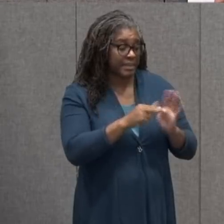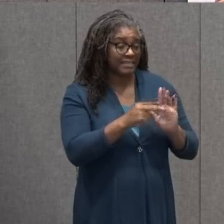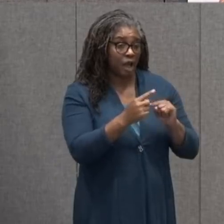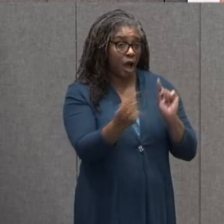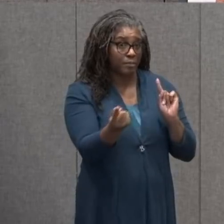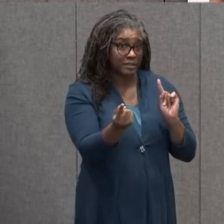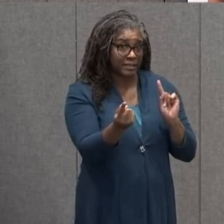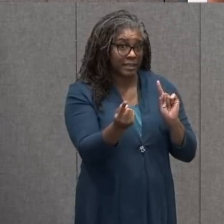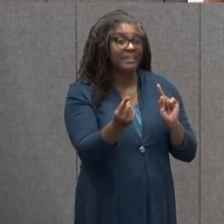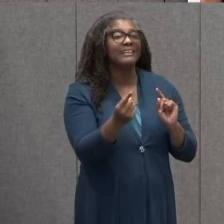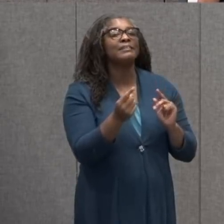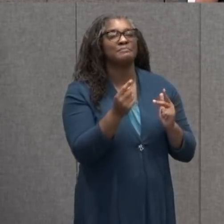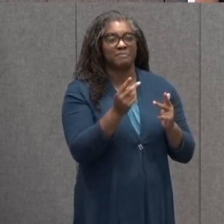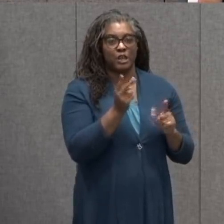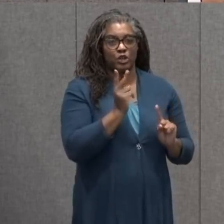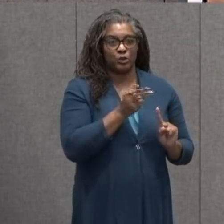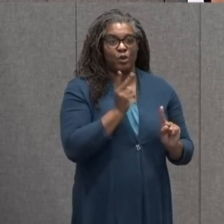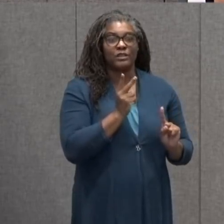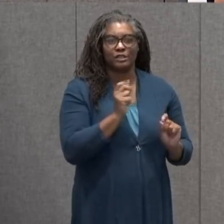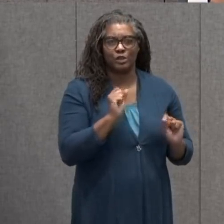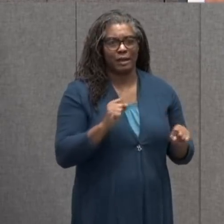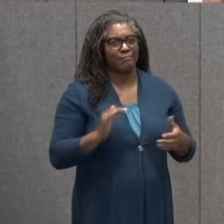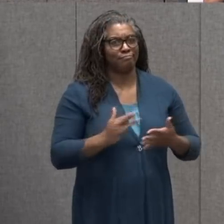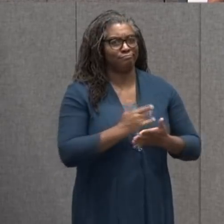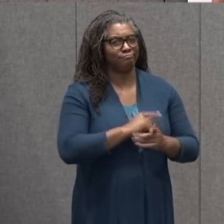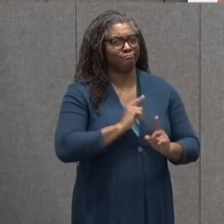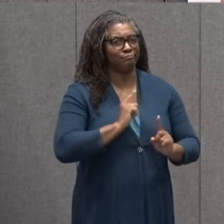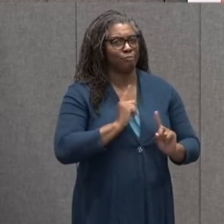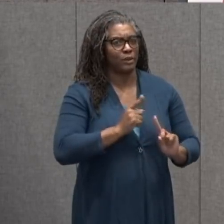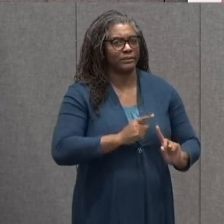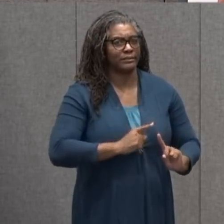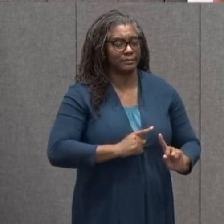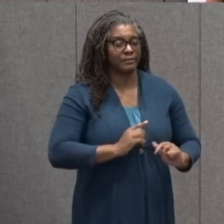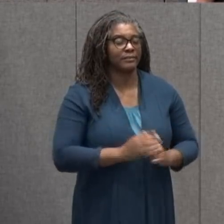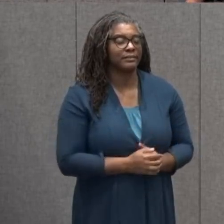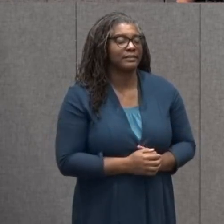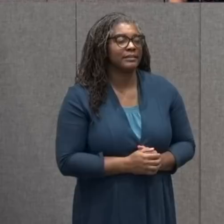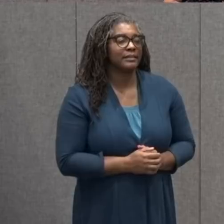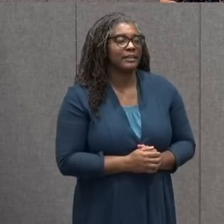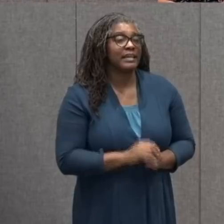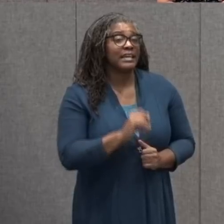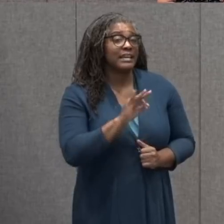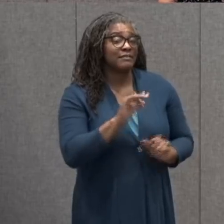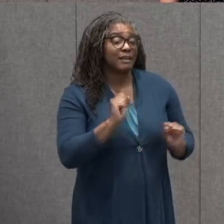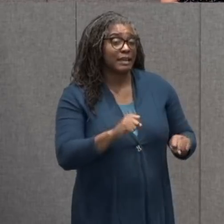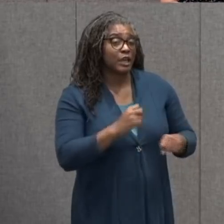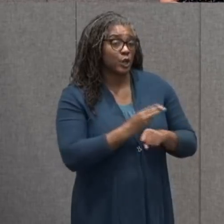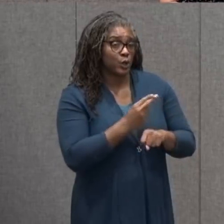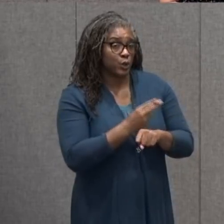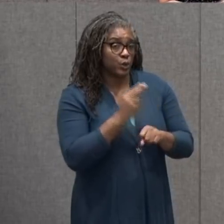So you can rack up those points. And then, if they can use that word in a sentence,